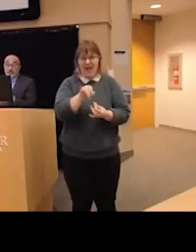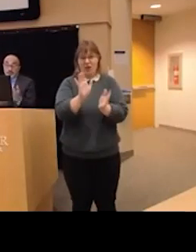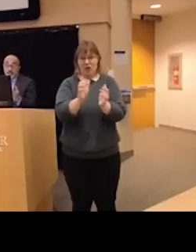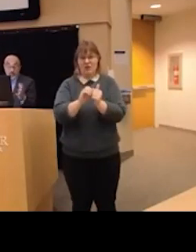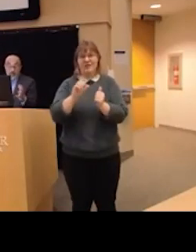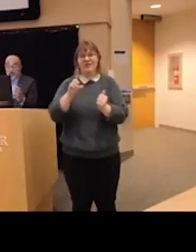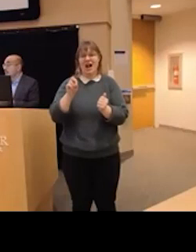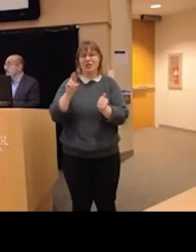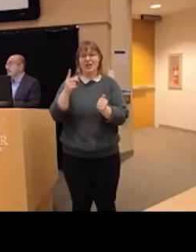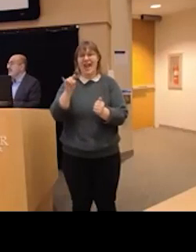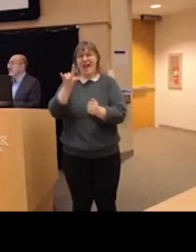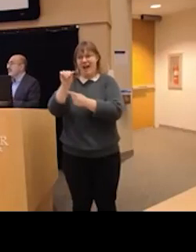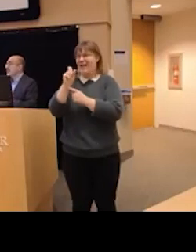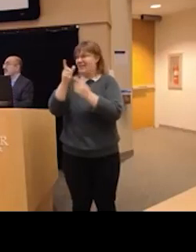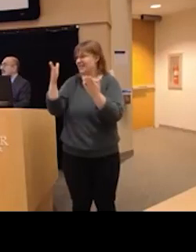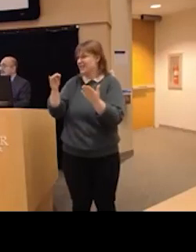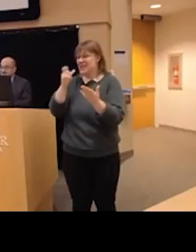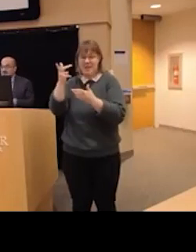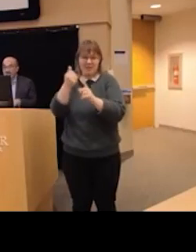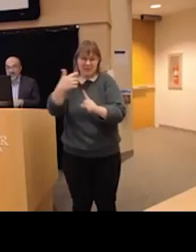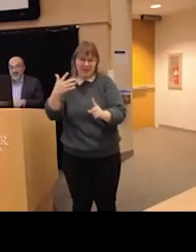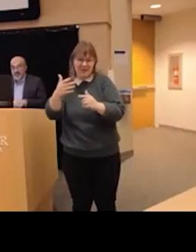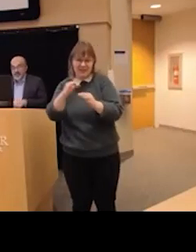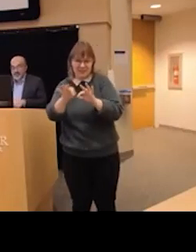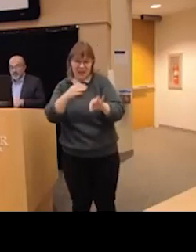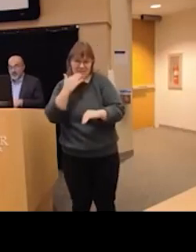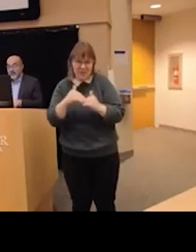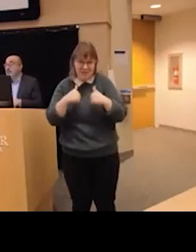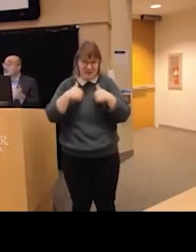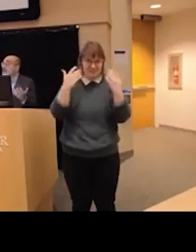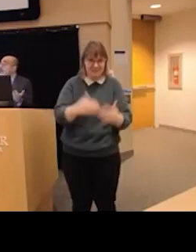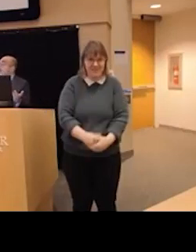here not me he can probably explain it to you a lot better than I can so um the other aspect